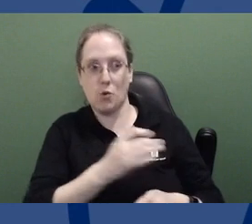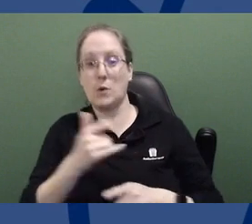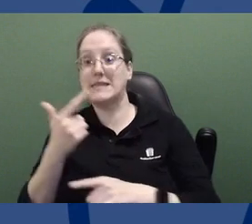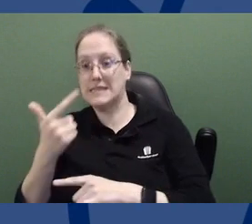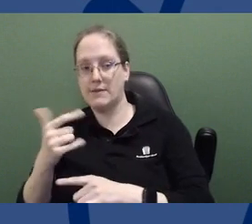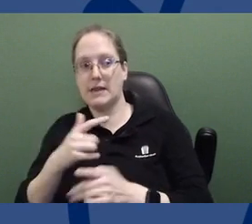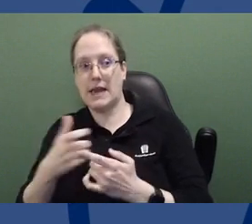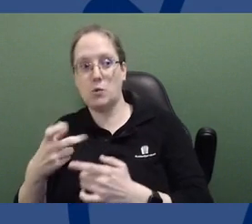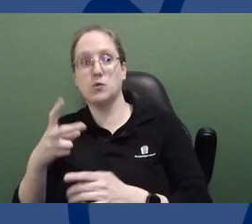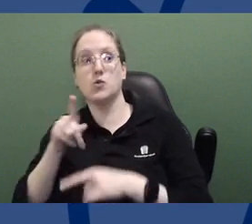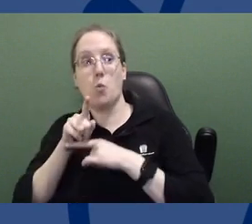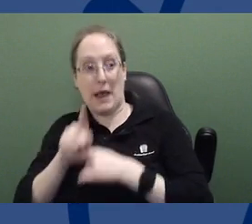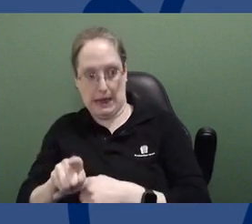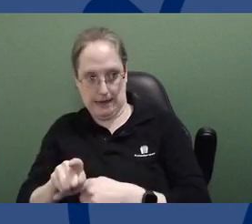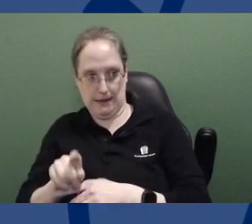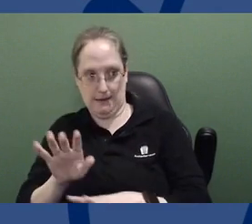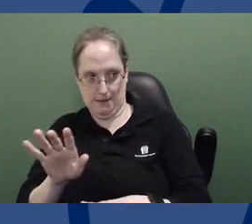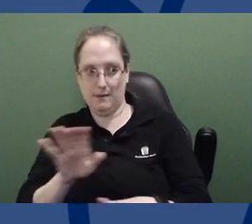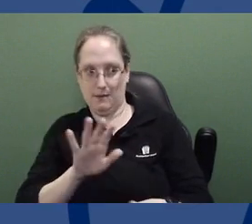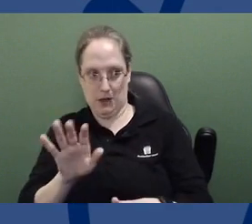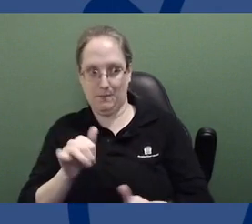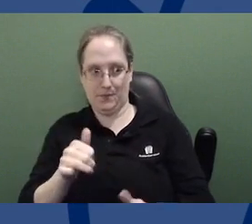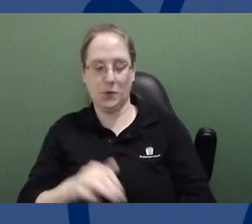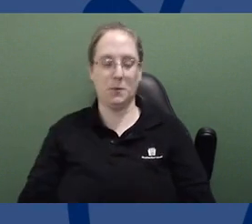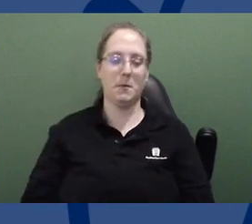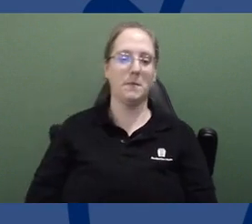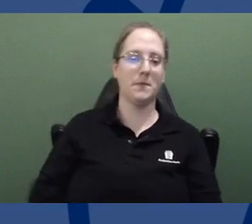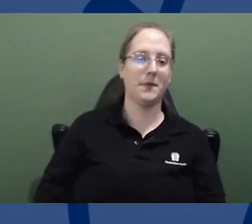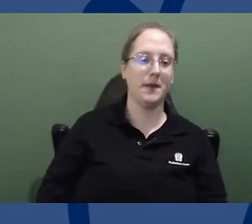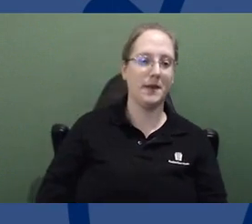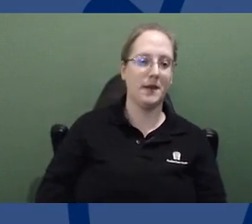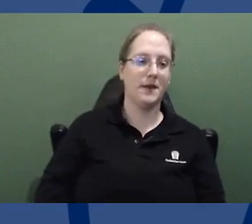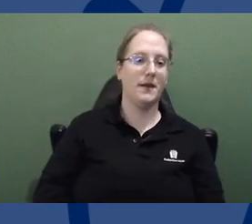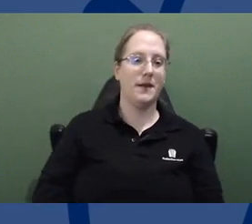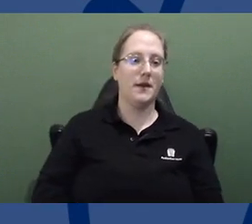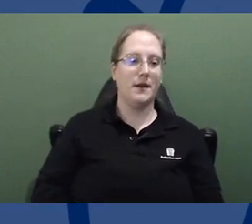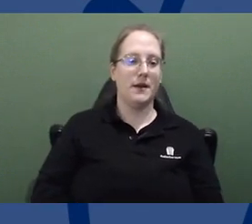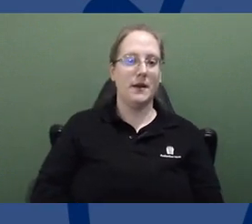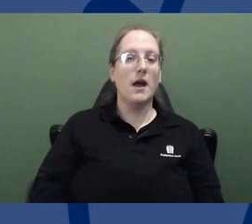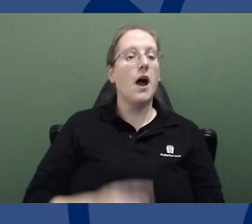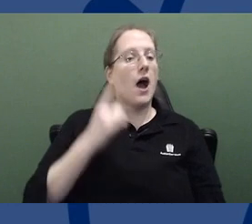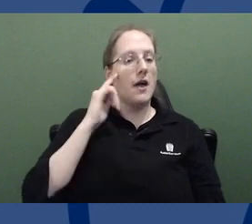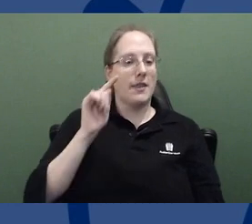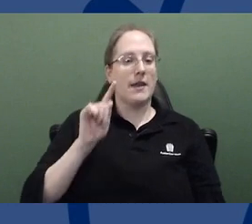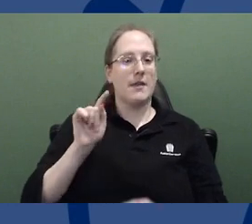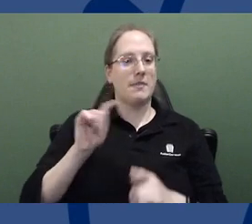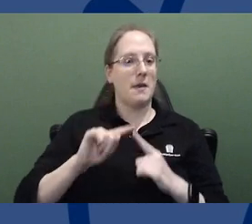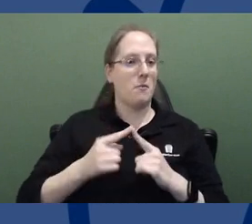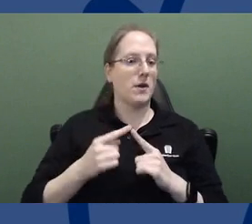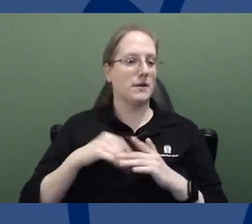Thanks. I think at that point in the application form we do have some instructions you need